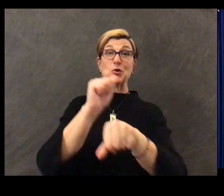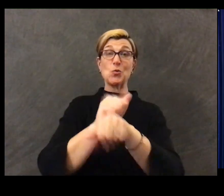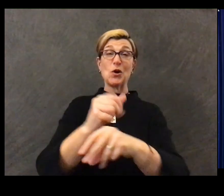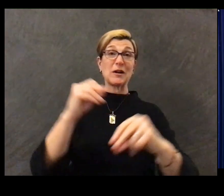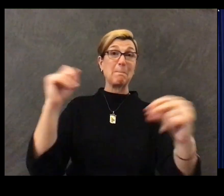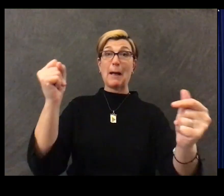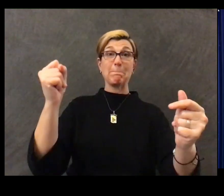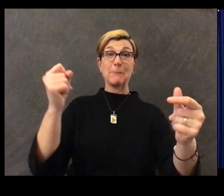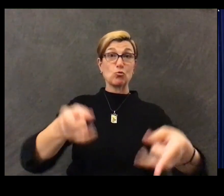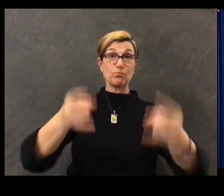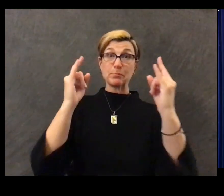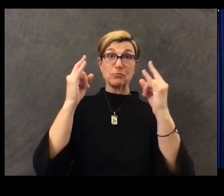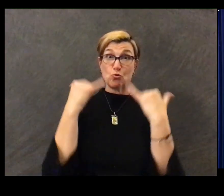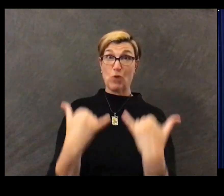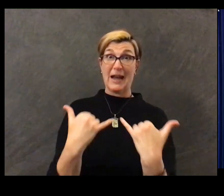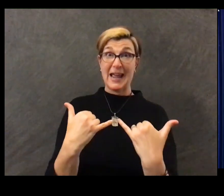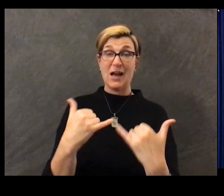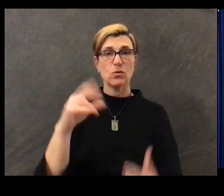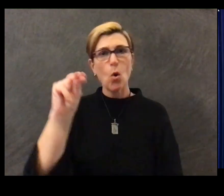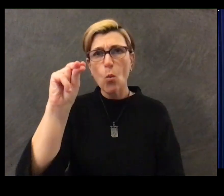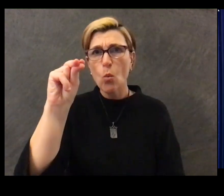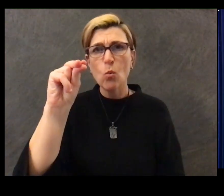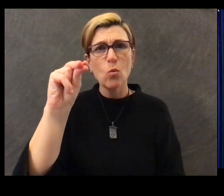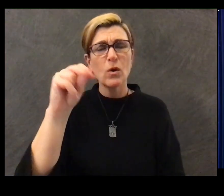careful measured way and if you look at the